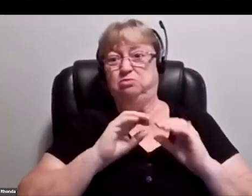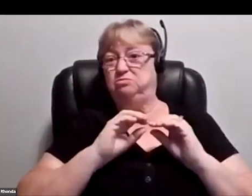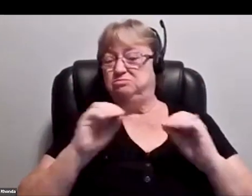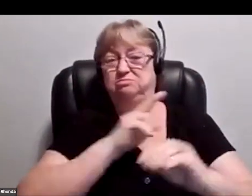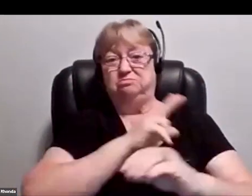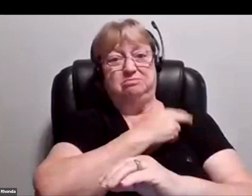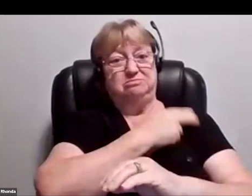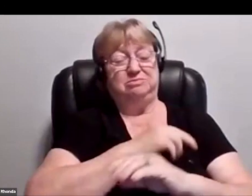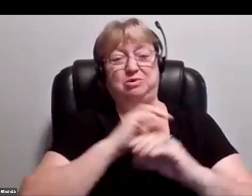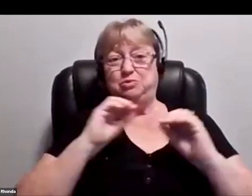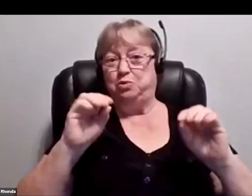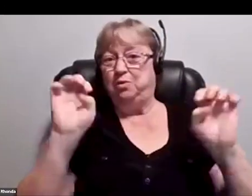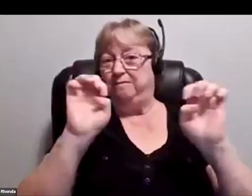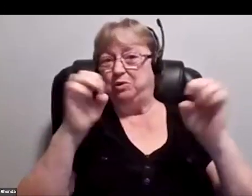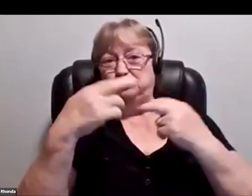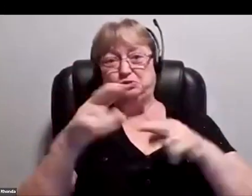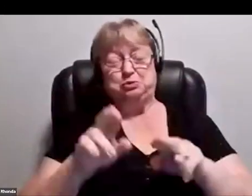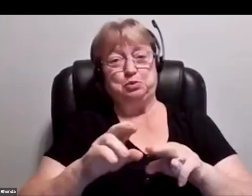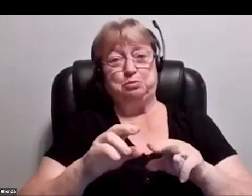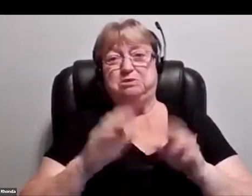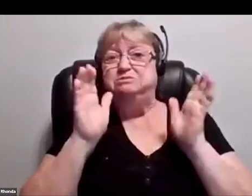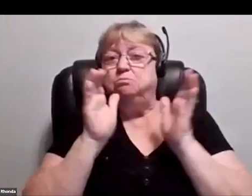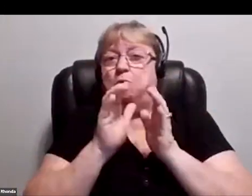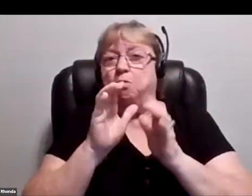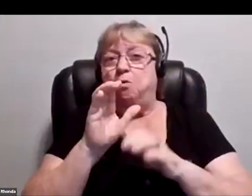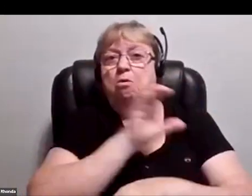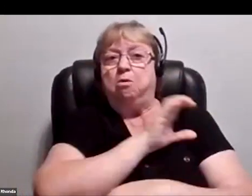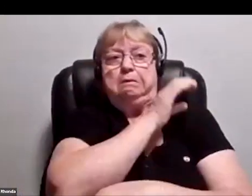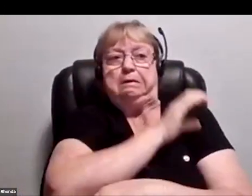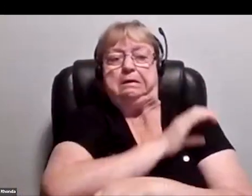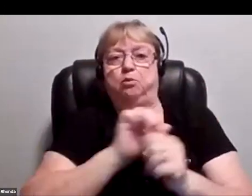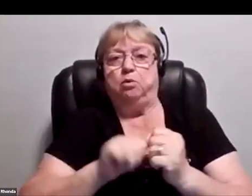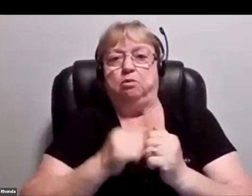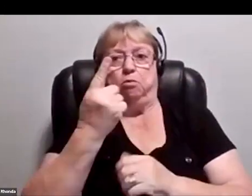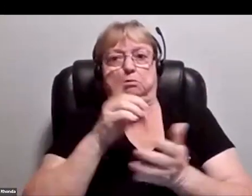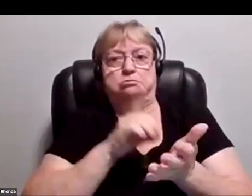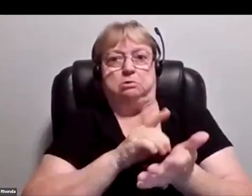and only a small clinic with a single physician and a physician's assistant.